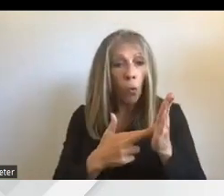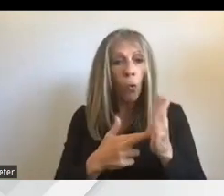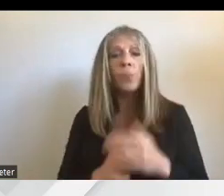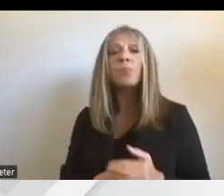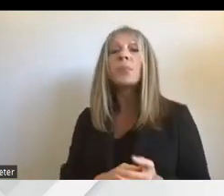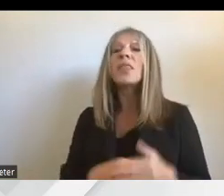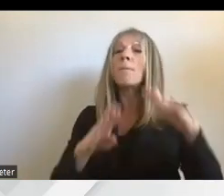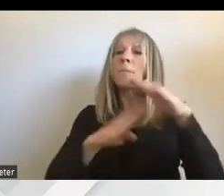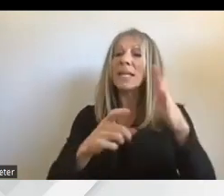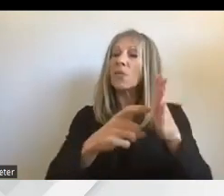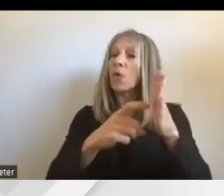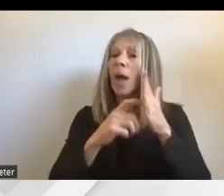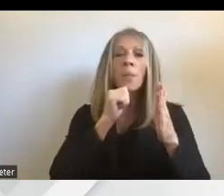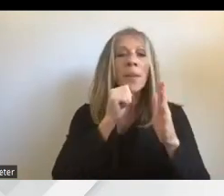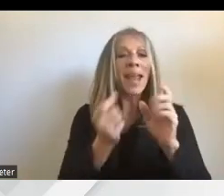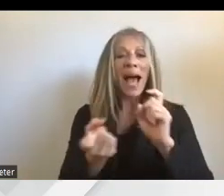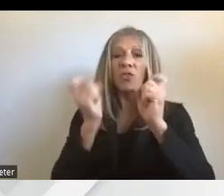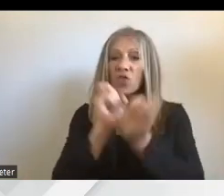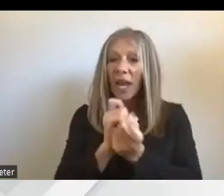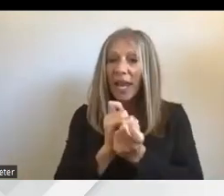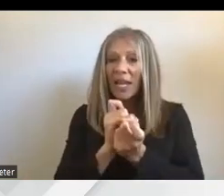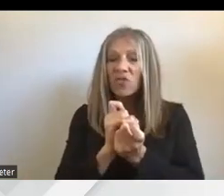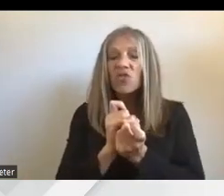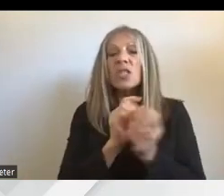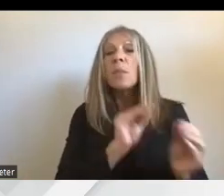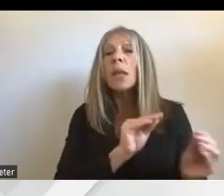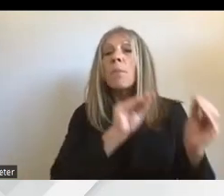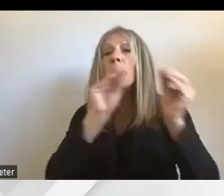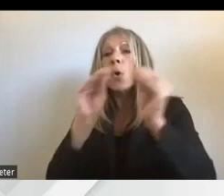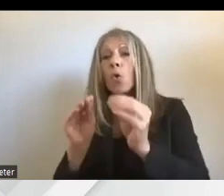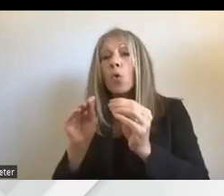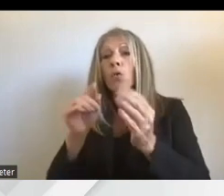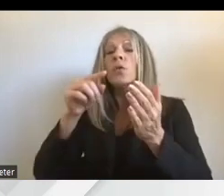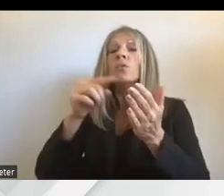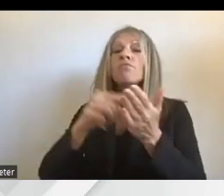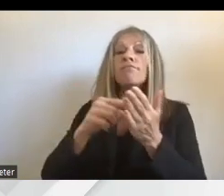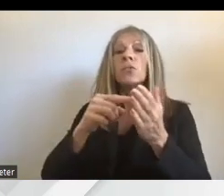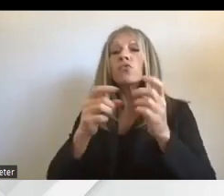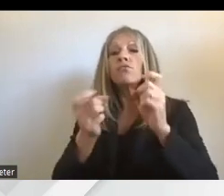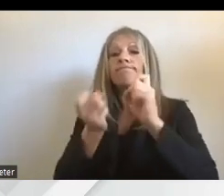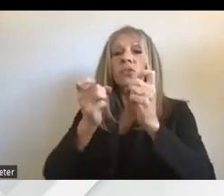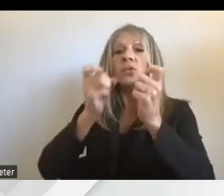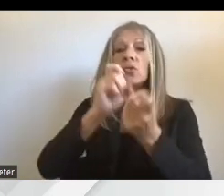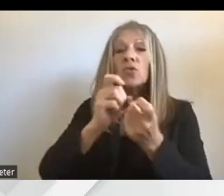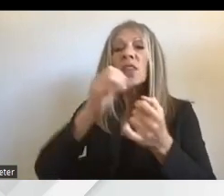basic requirement hasn't changed, it's just been moved due to the restructuring of the final rule.